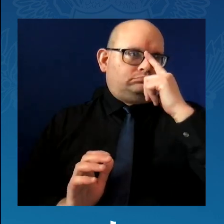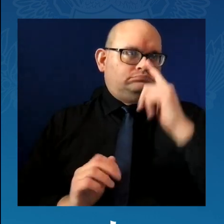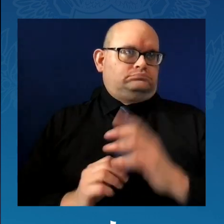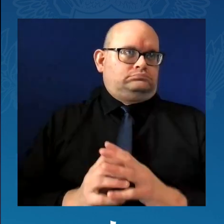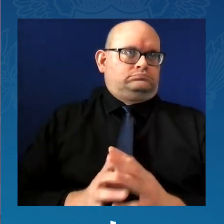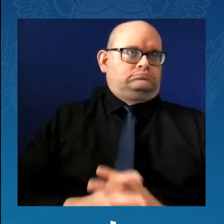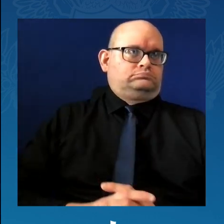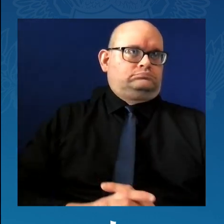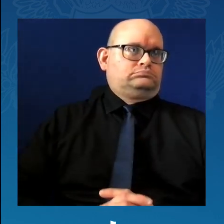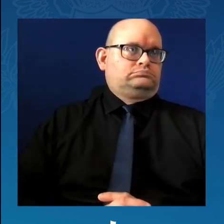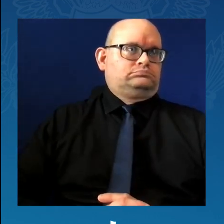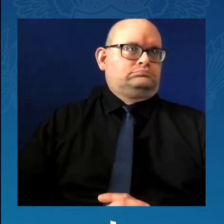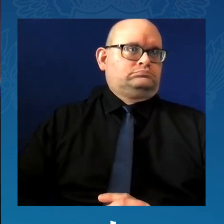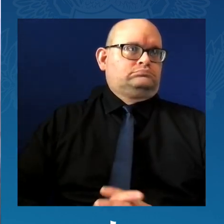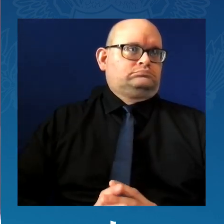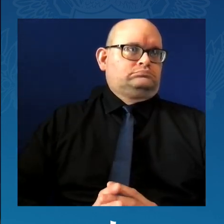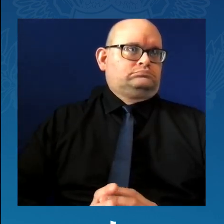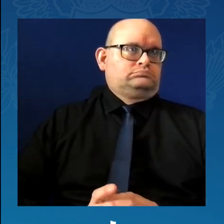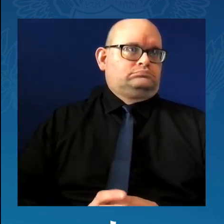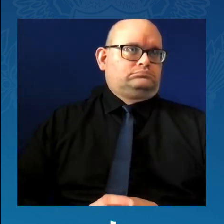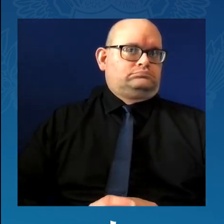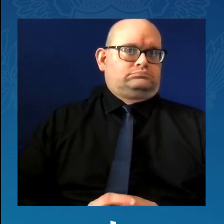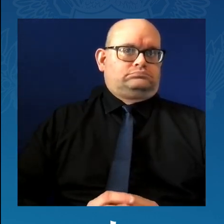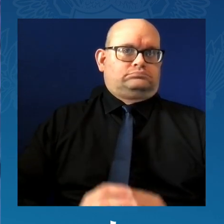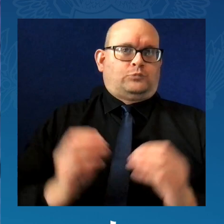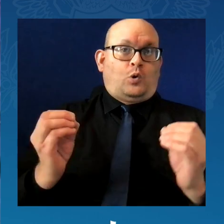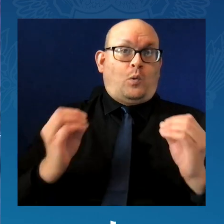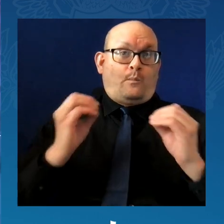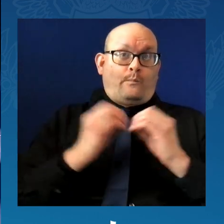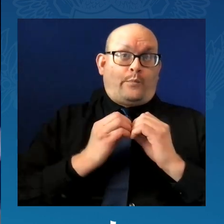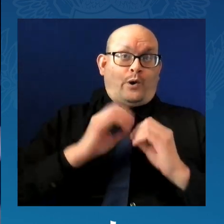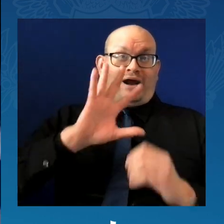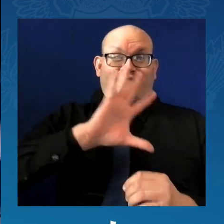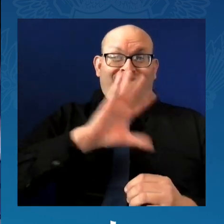Female Speaker: For more than 50 years, NASA has been collecting and providing data